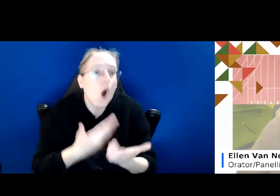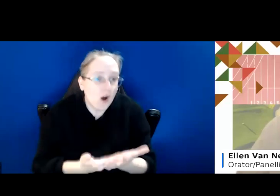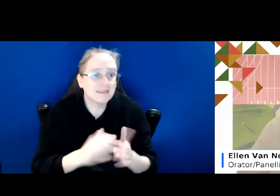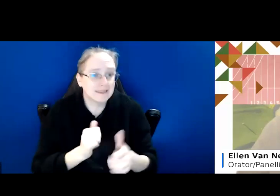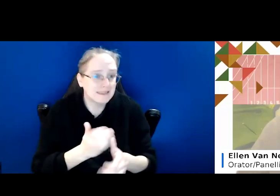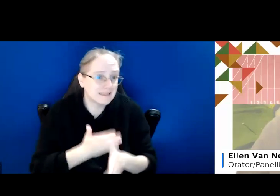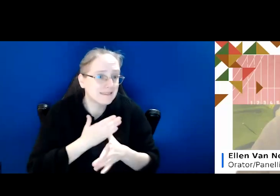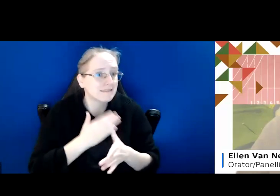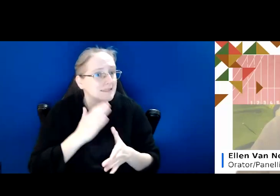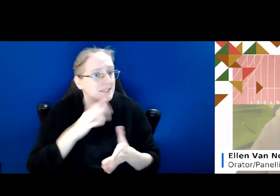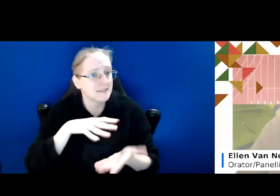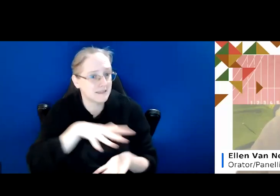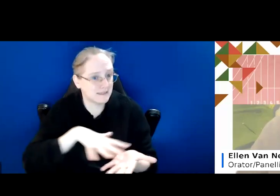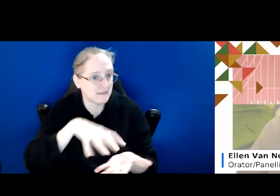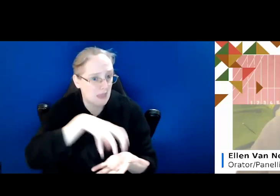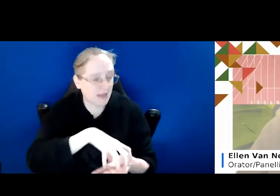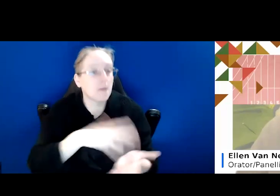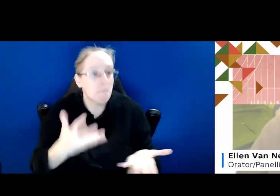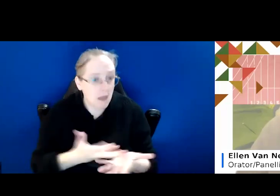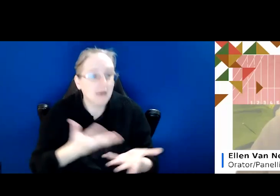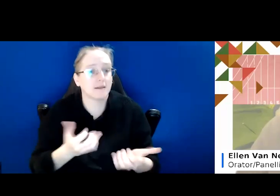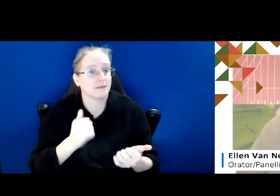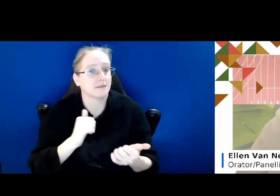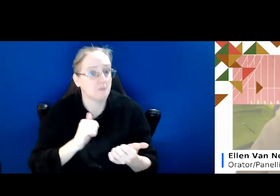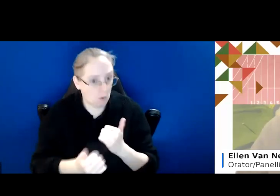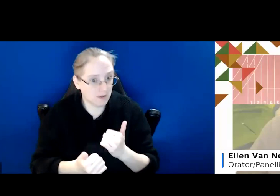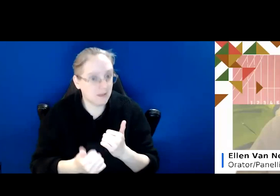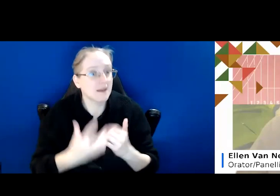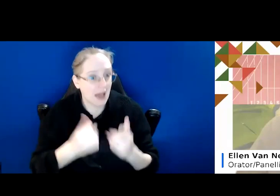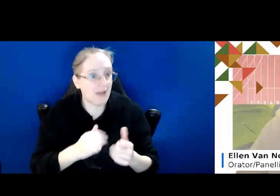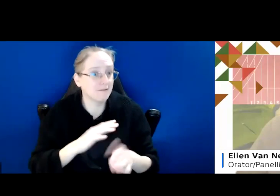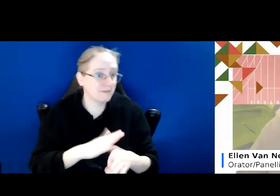that have indigenous origins.